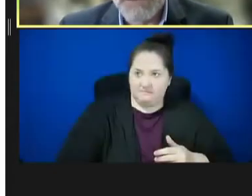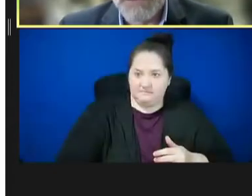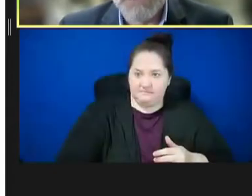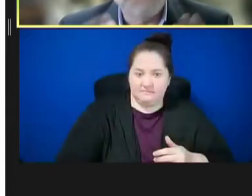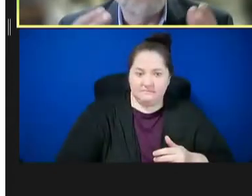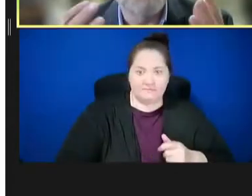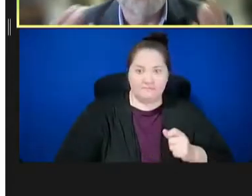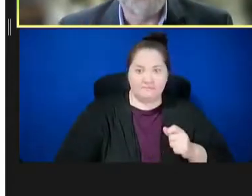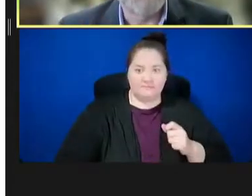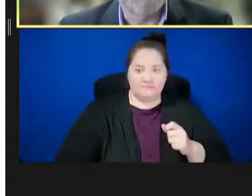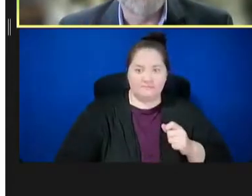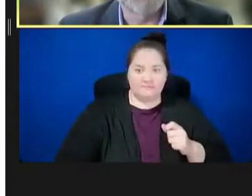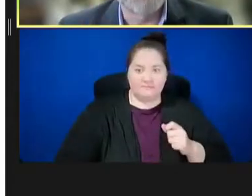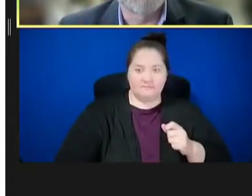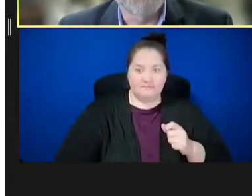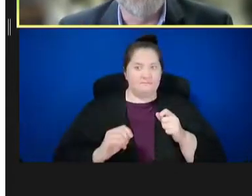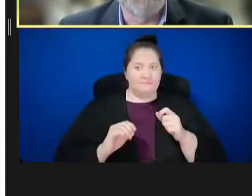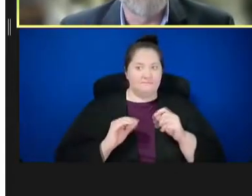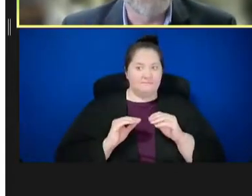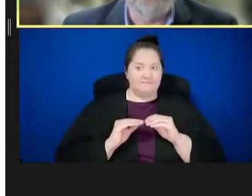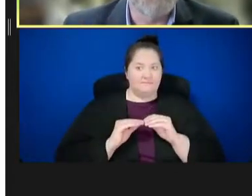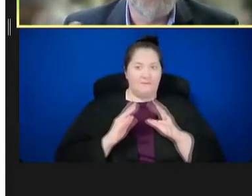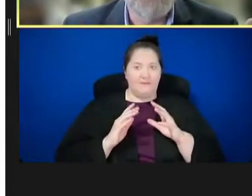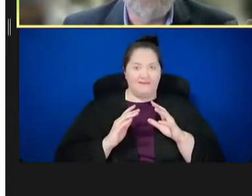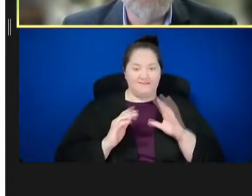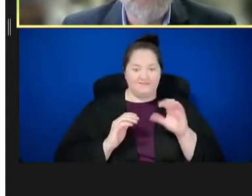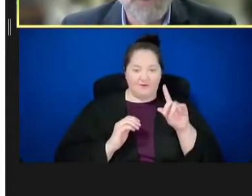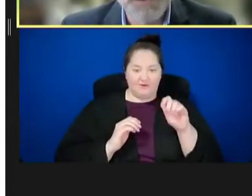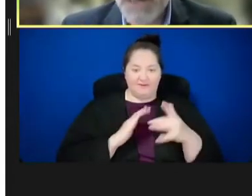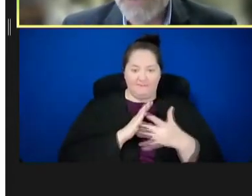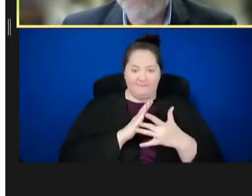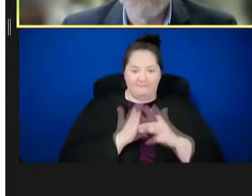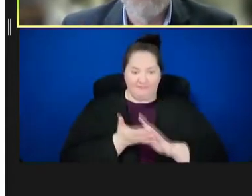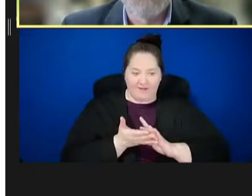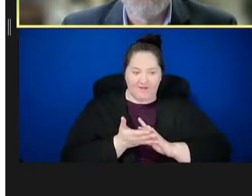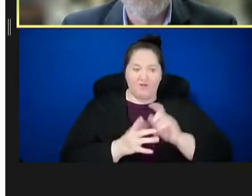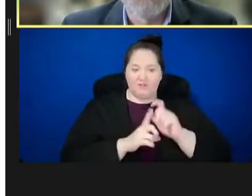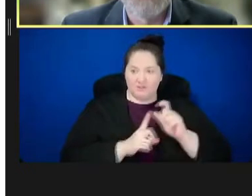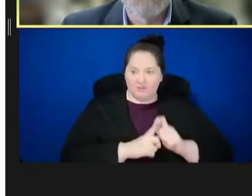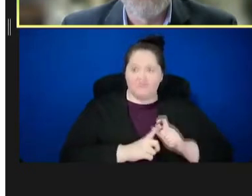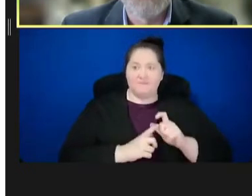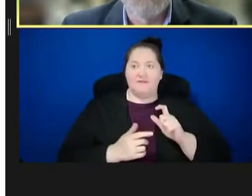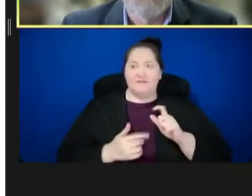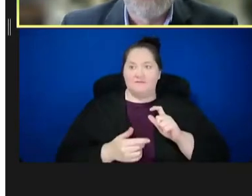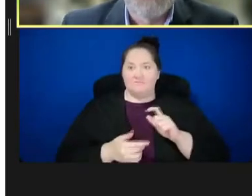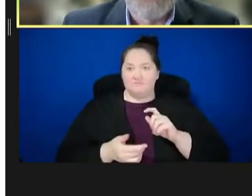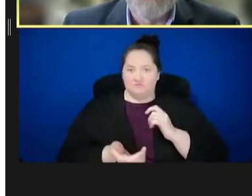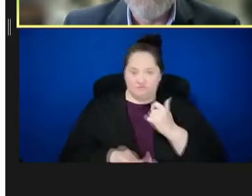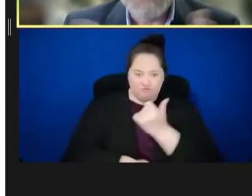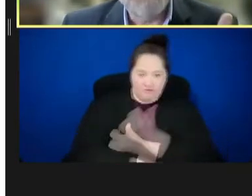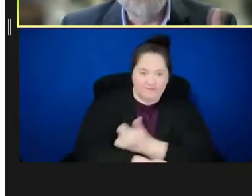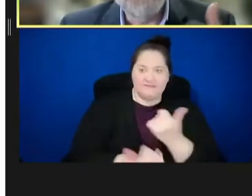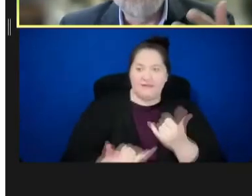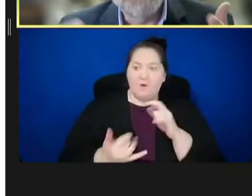automation of coding of medical terms and who drugs, even now looking at the potential